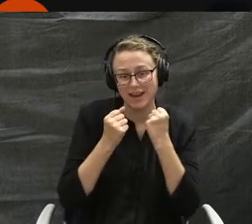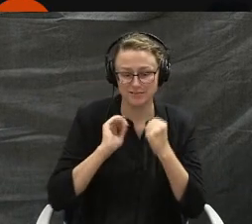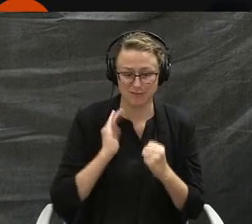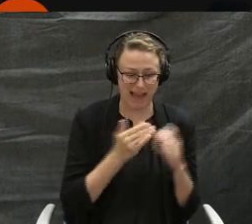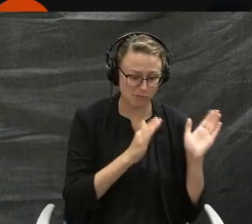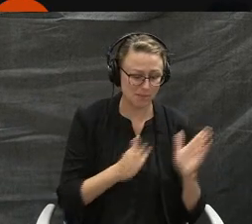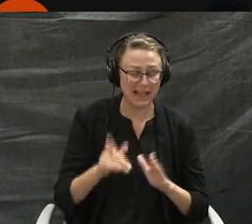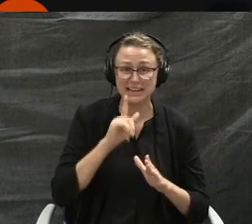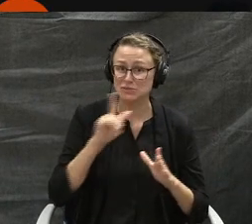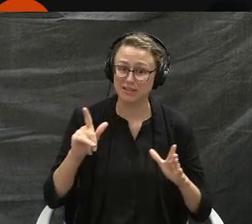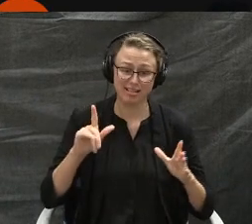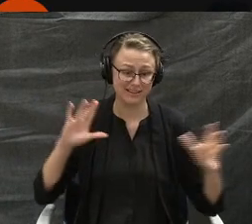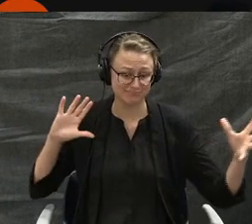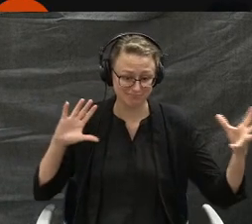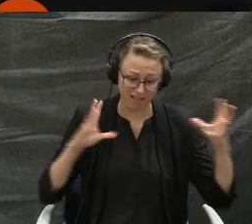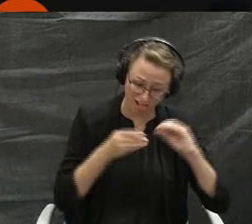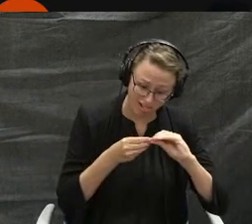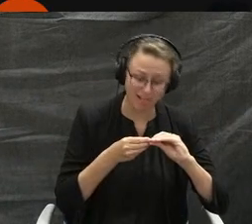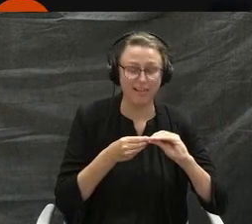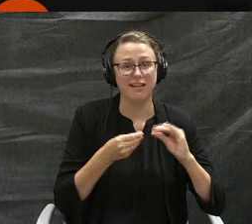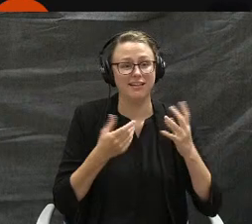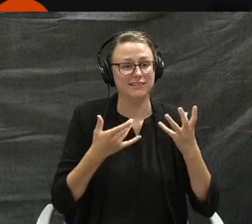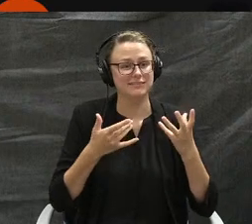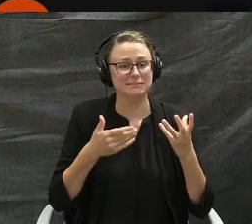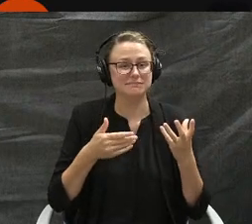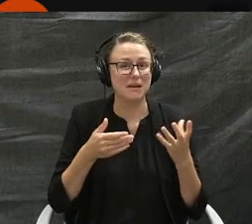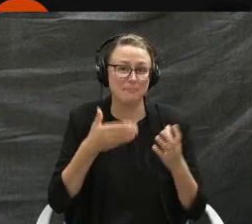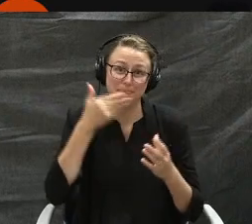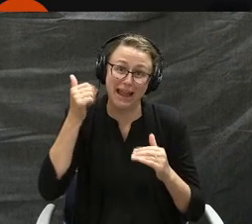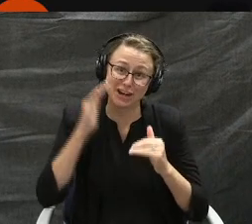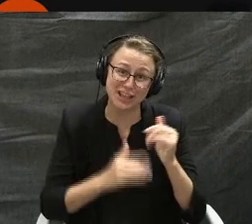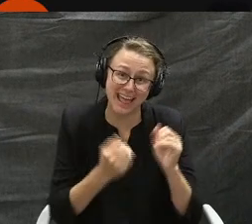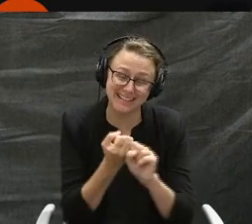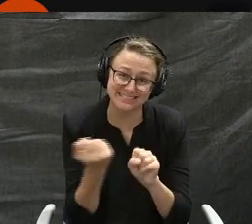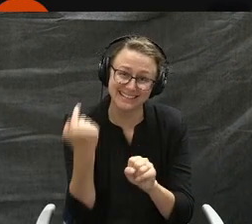comprehensive in making it better than what it was last spring. So thank you for listening.